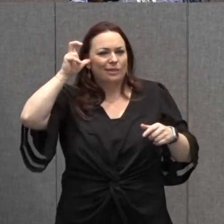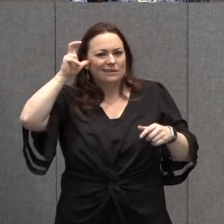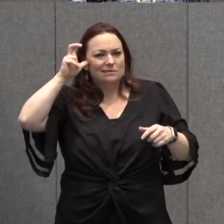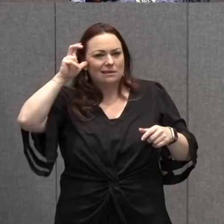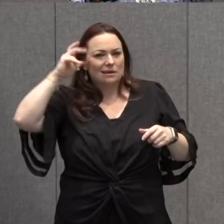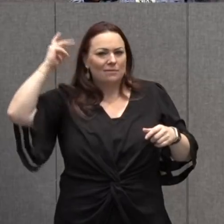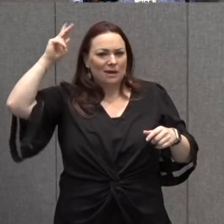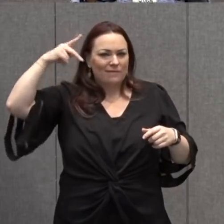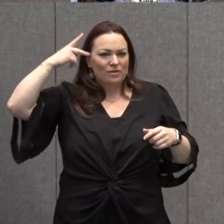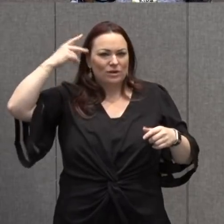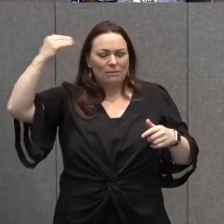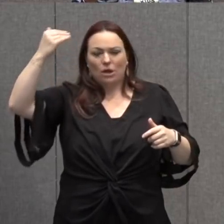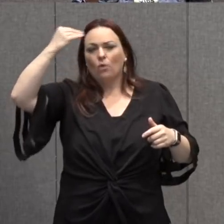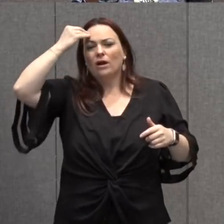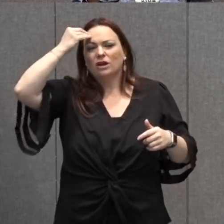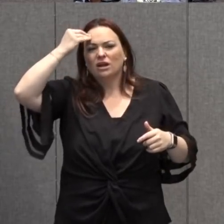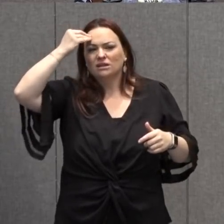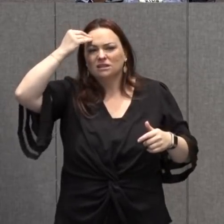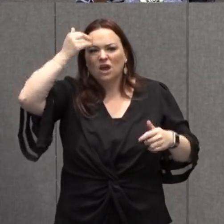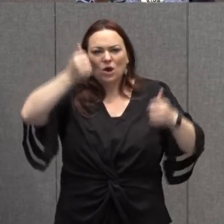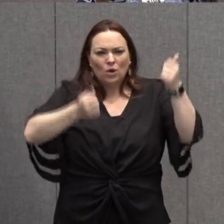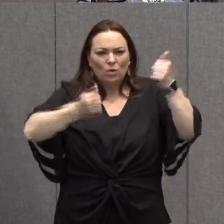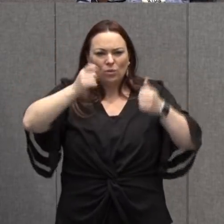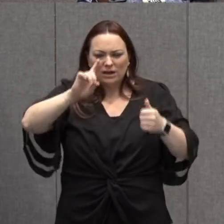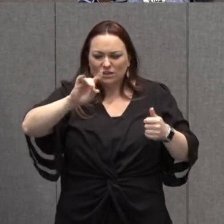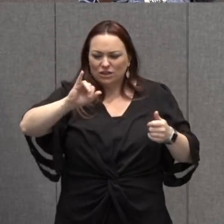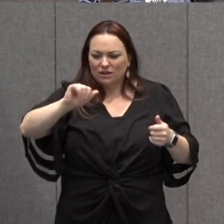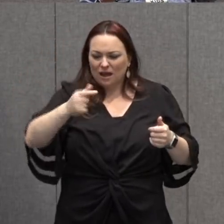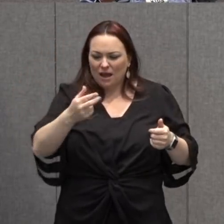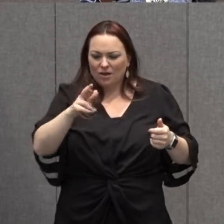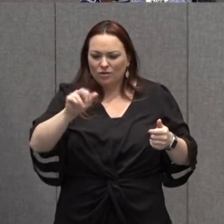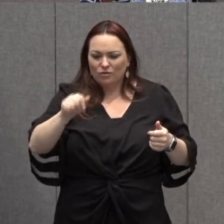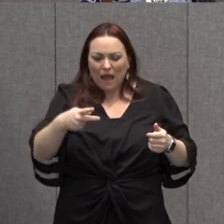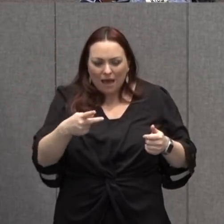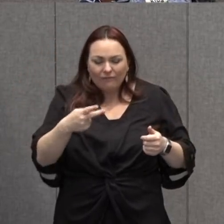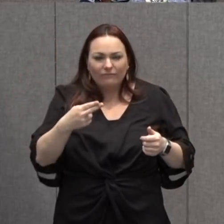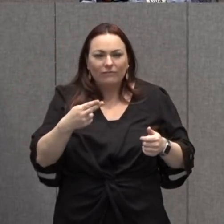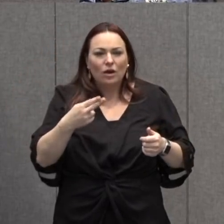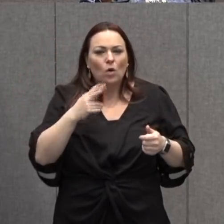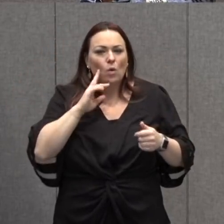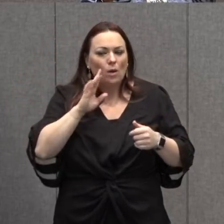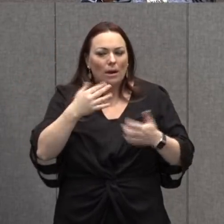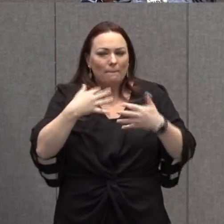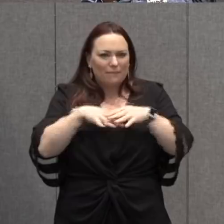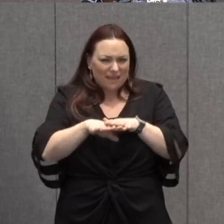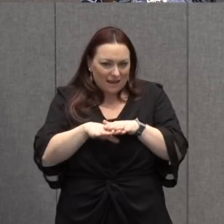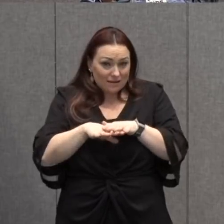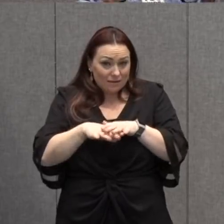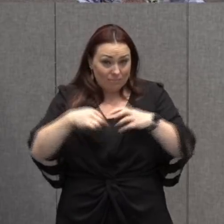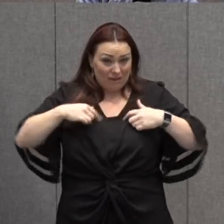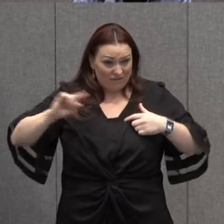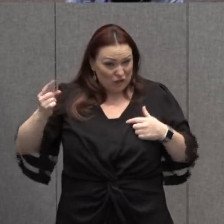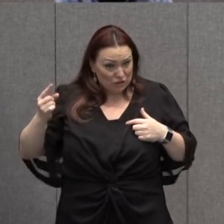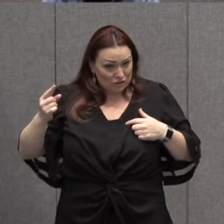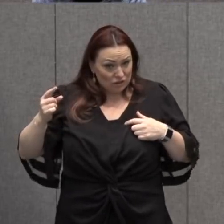awareness to figure out what diagraph or blend it is. So am I going first? Sure.